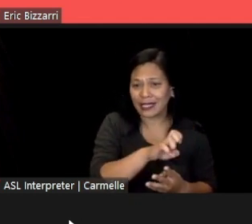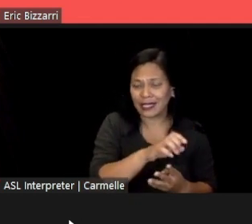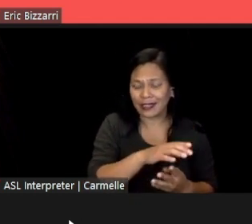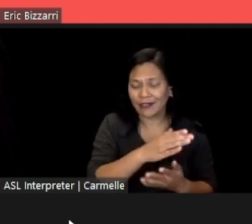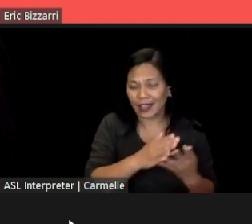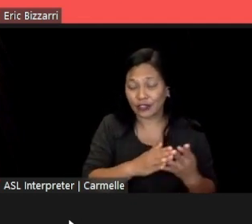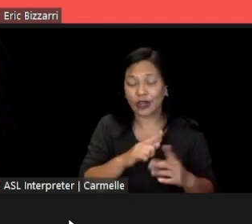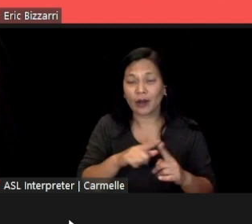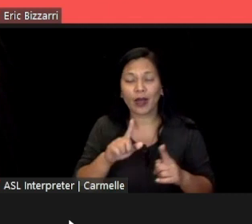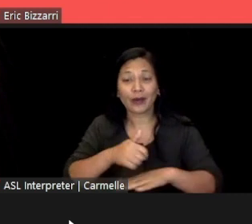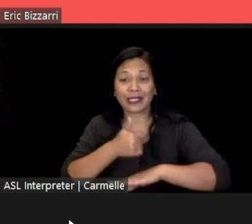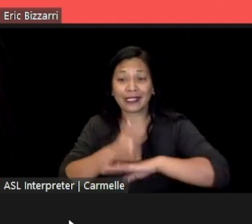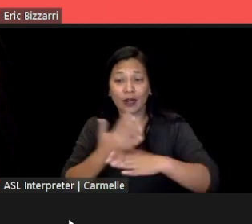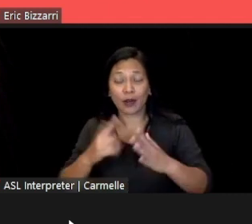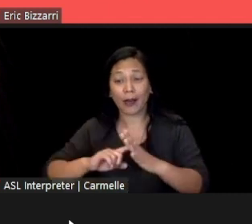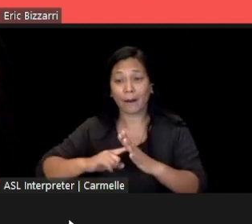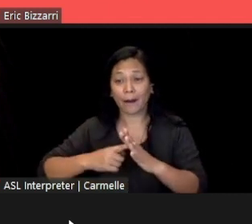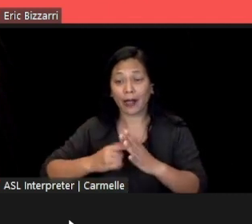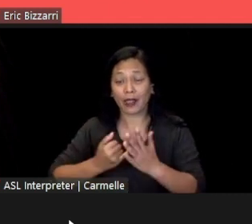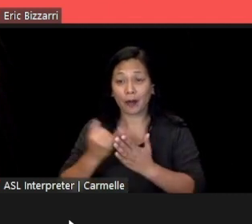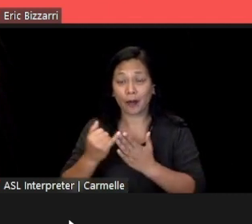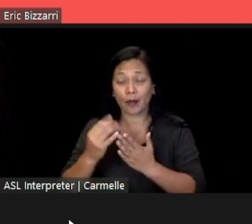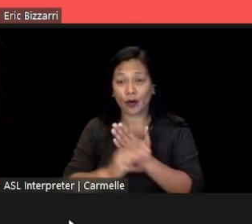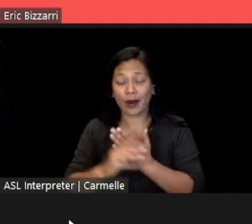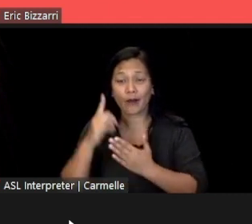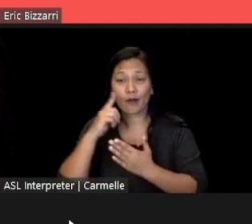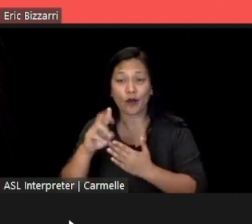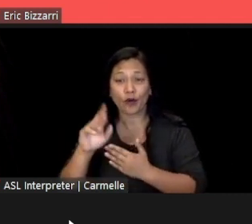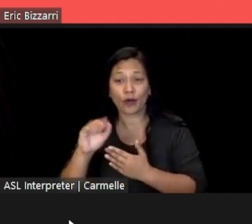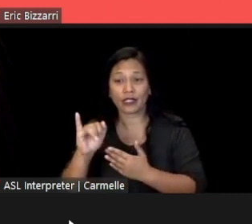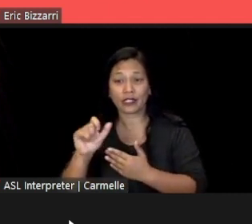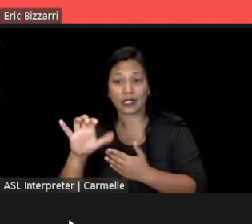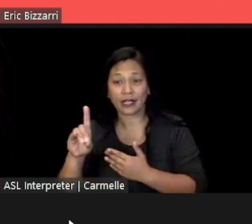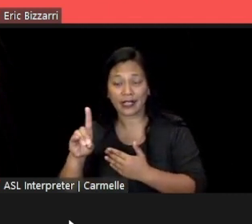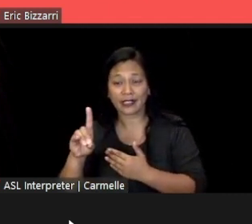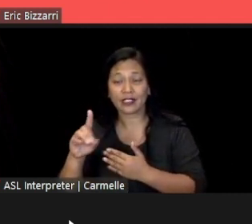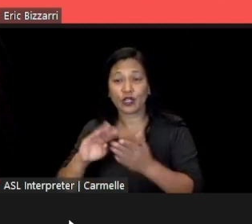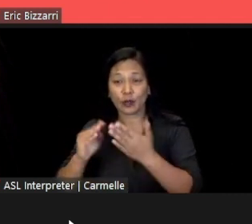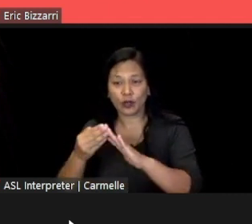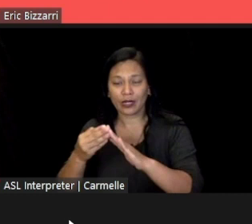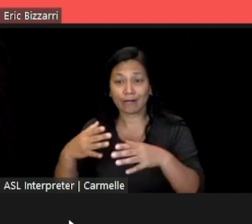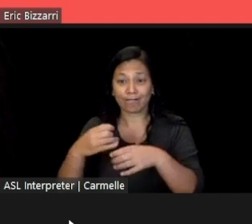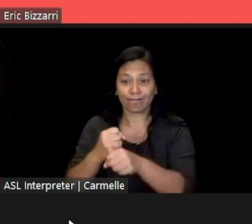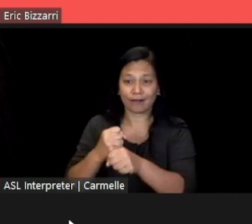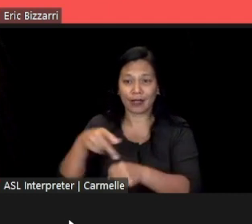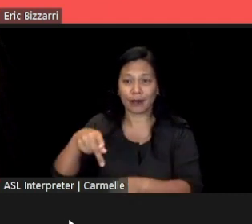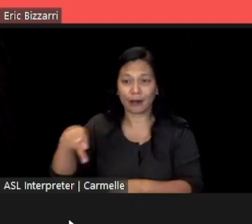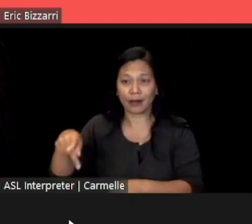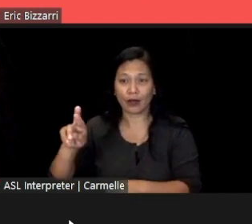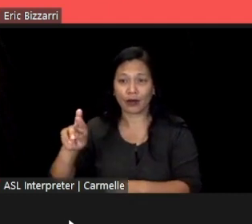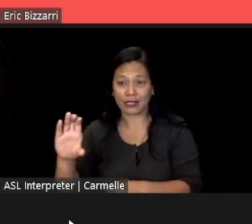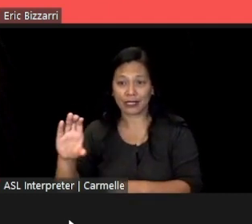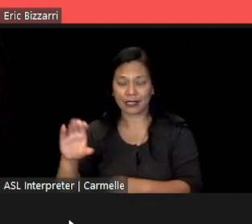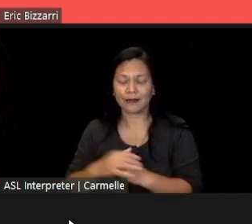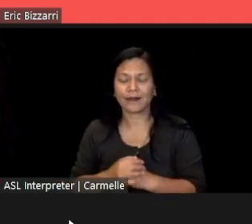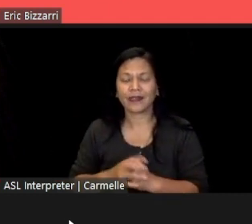We created something called the Pilot Program for Racialized Communities, the PPRC that is a program that